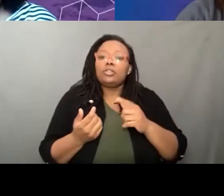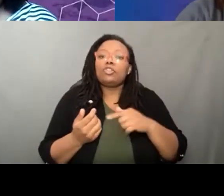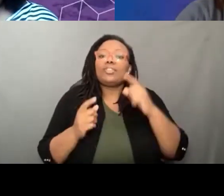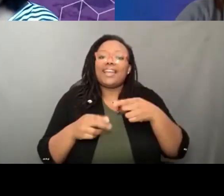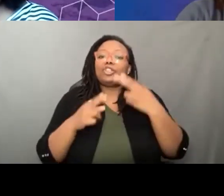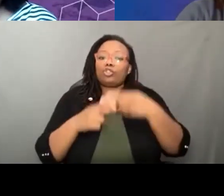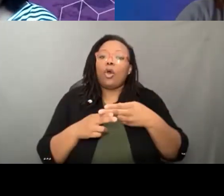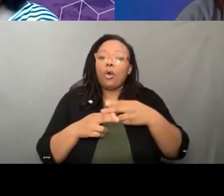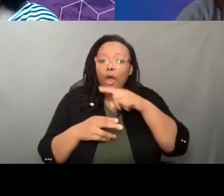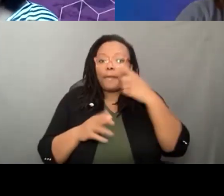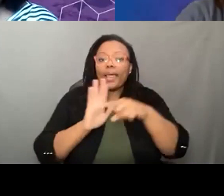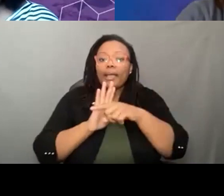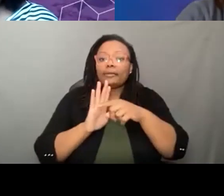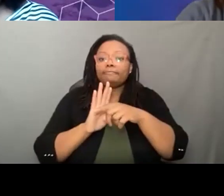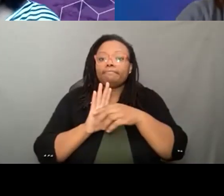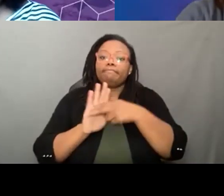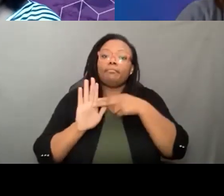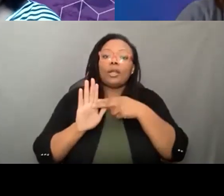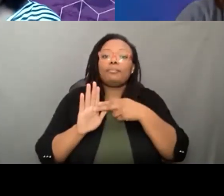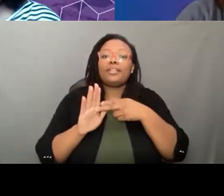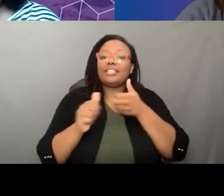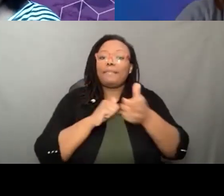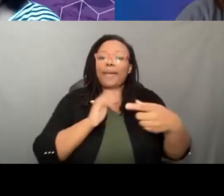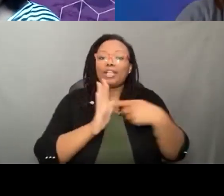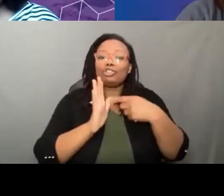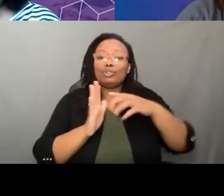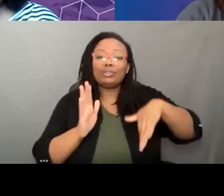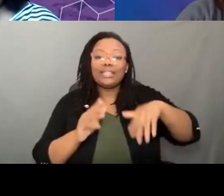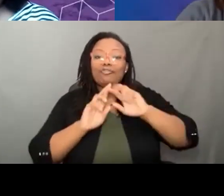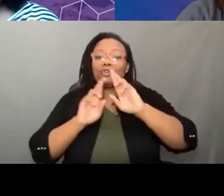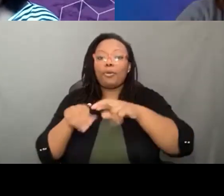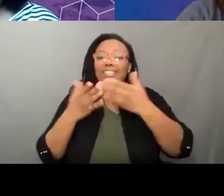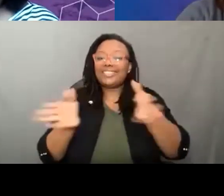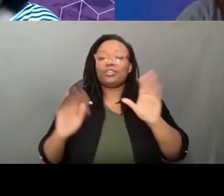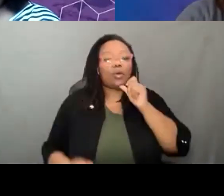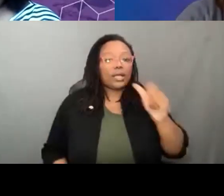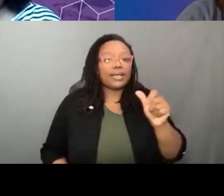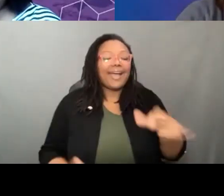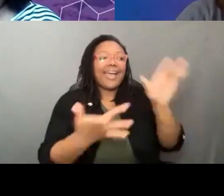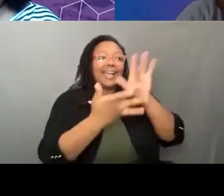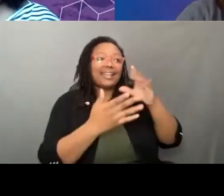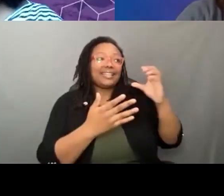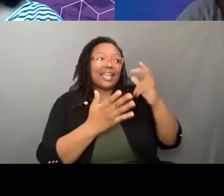But just overdue reports in general are not. So again, reach out to the program officer as soon as you realize there is an issue.